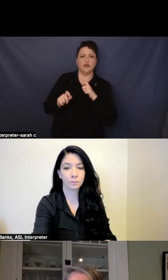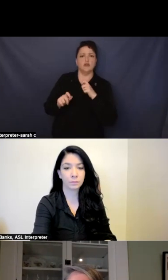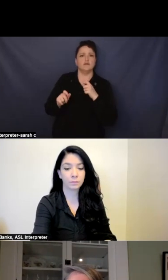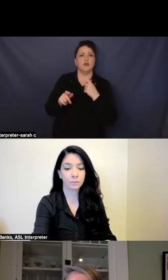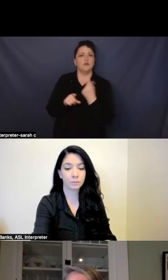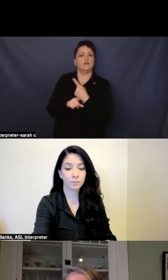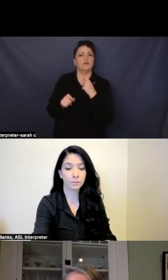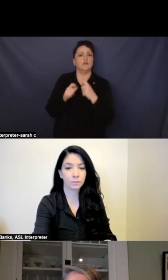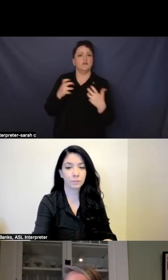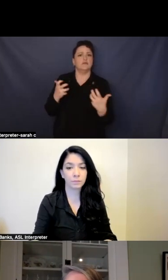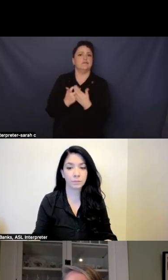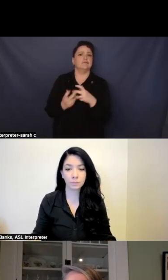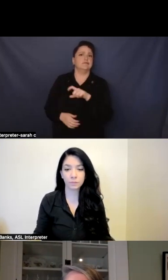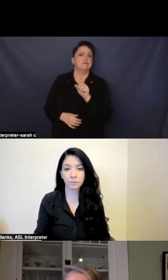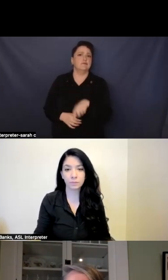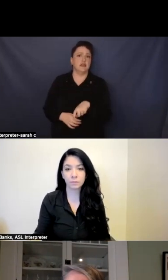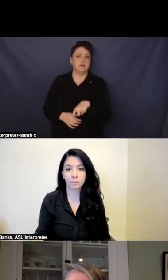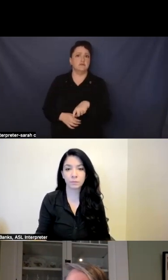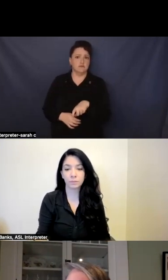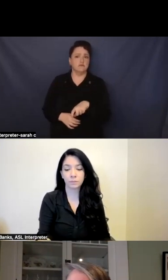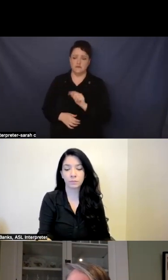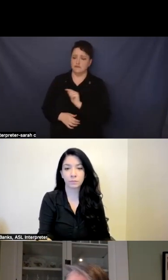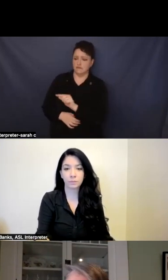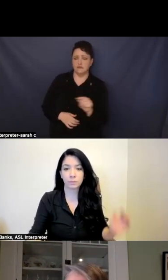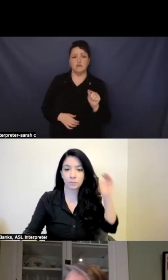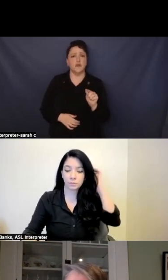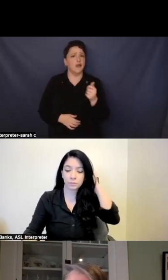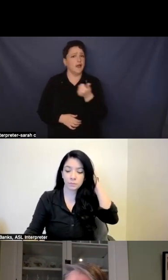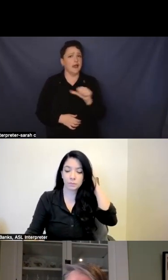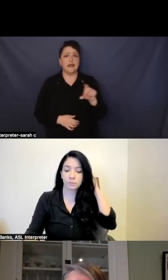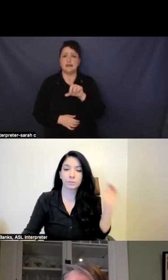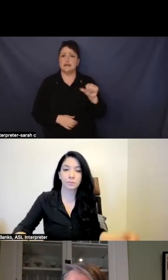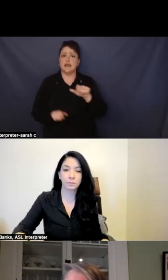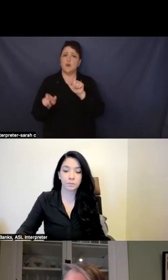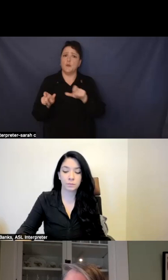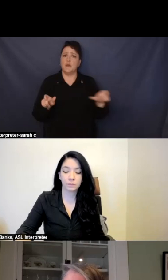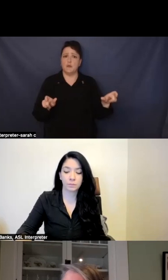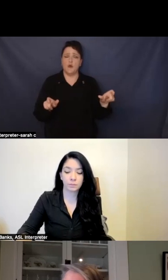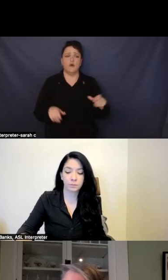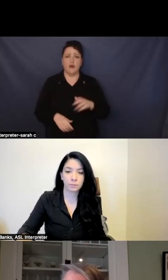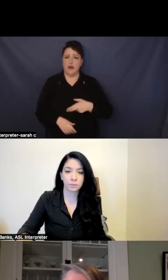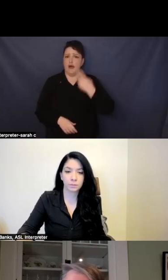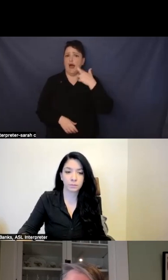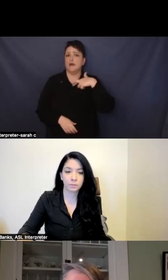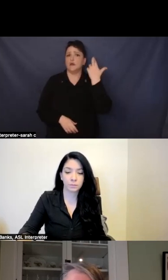who are at high risk. For disabled folks who are at high risk when visiting these facilities.